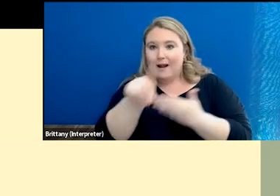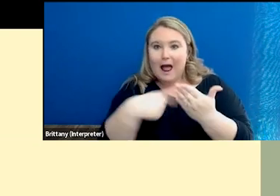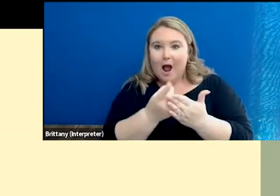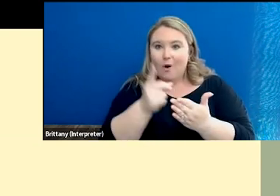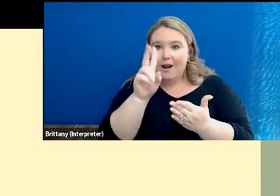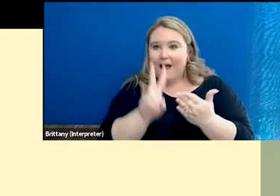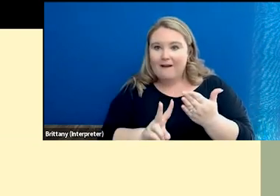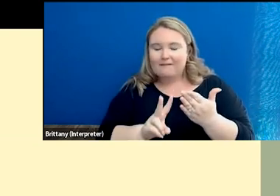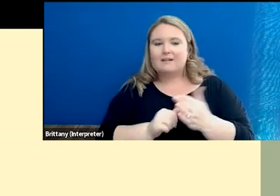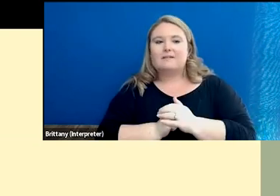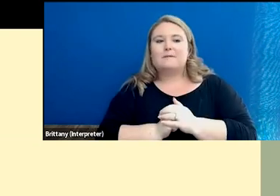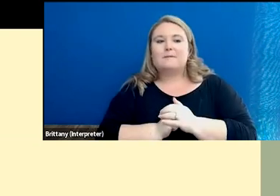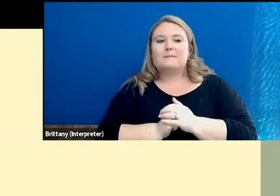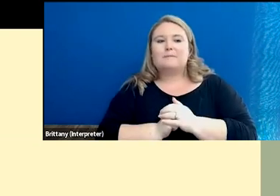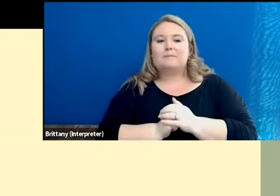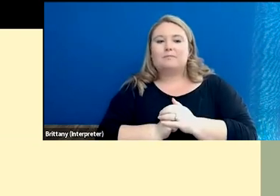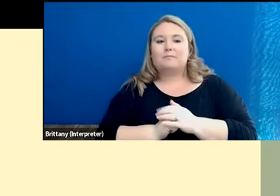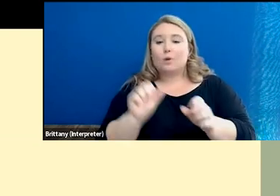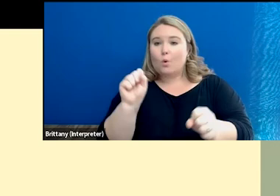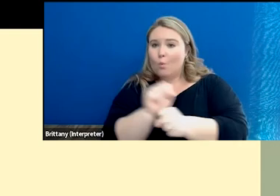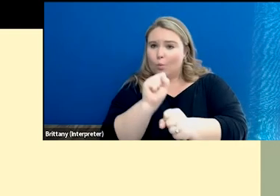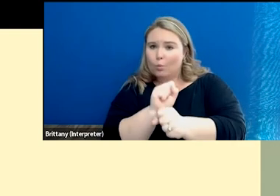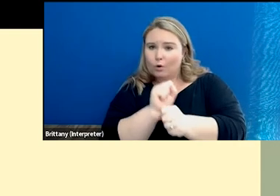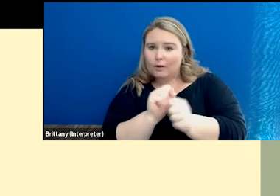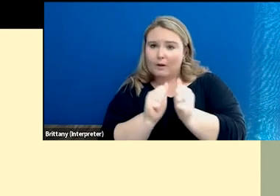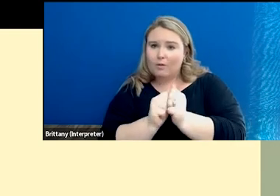working with people with disabilities and housing is very complex.